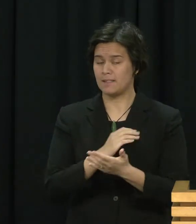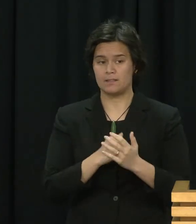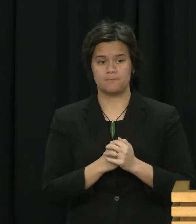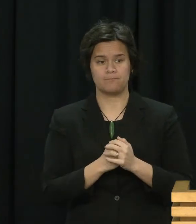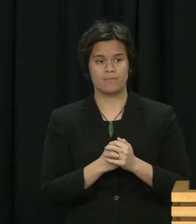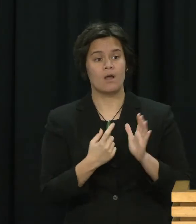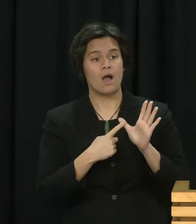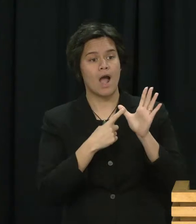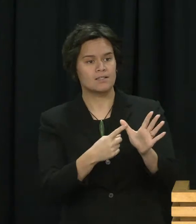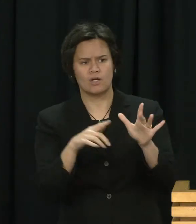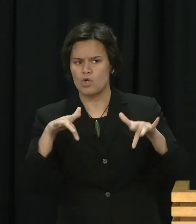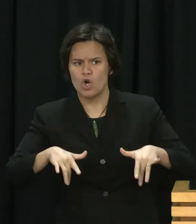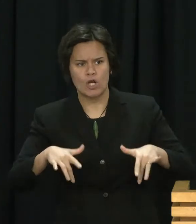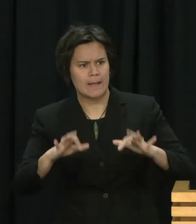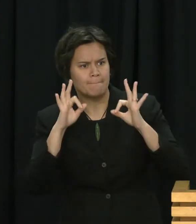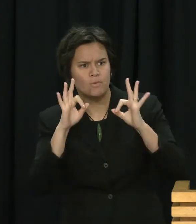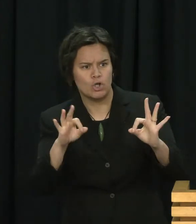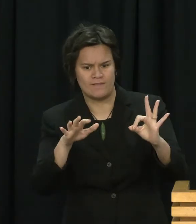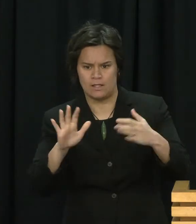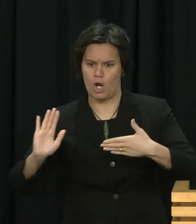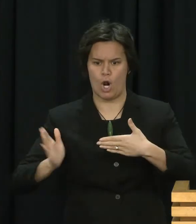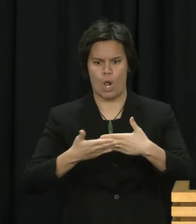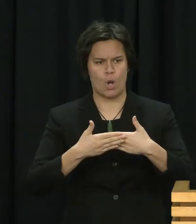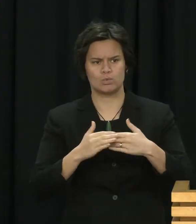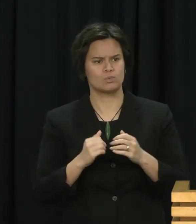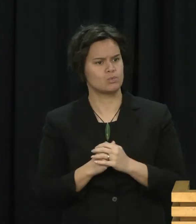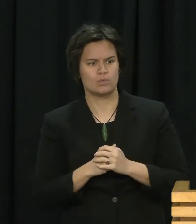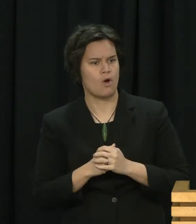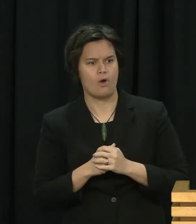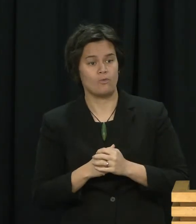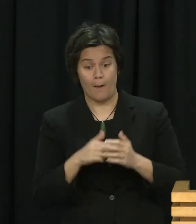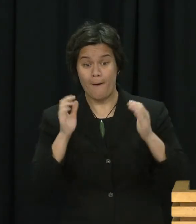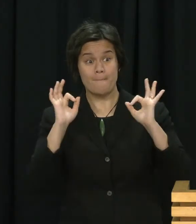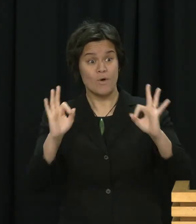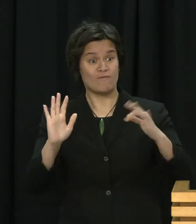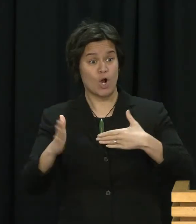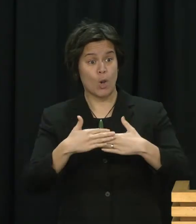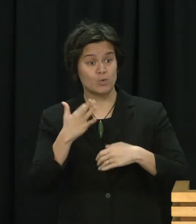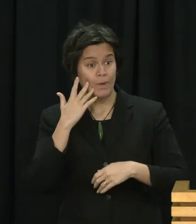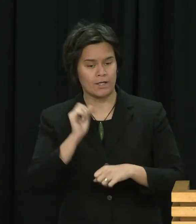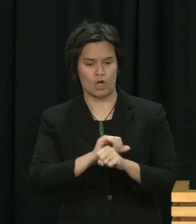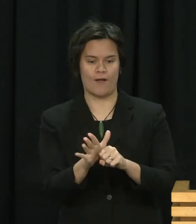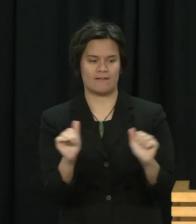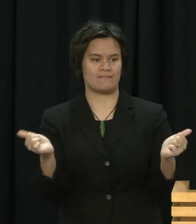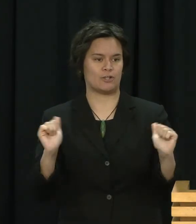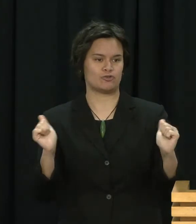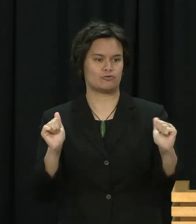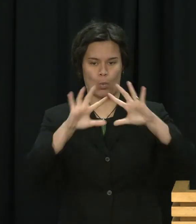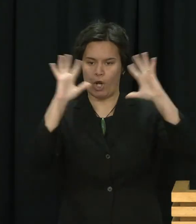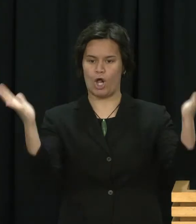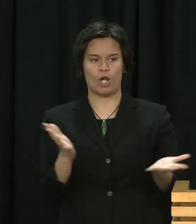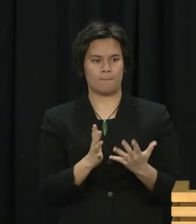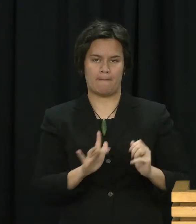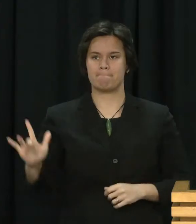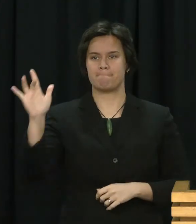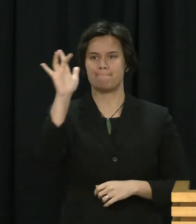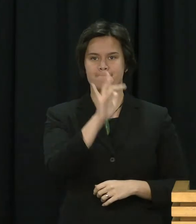With so many days of no community transmission. We're in a good position. I don't think we'll be in a perfect position